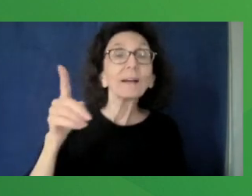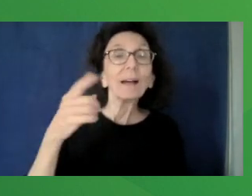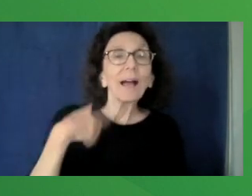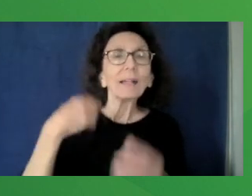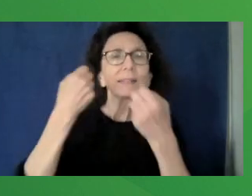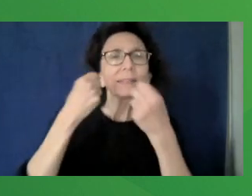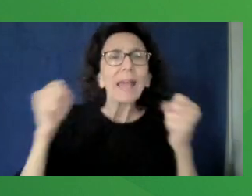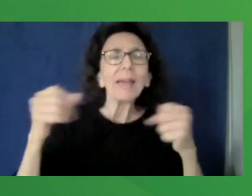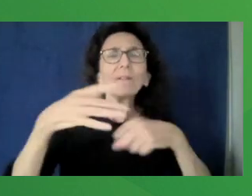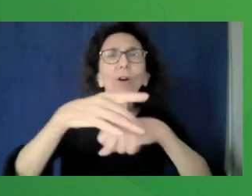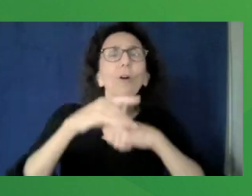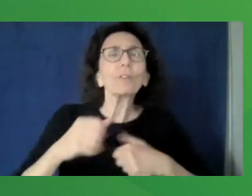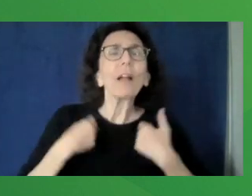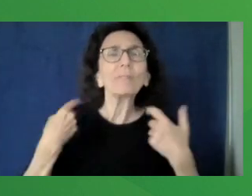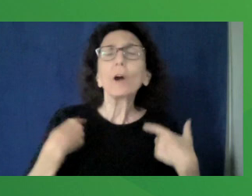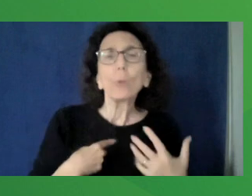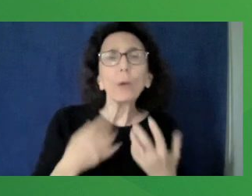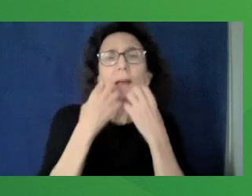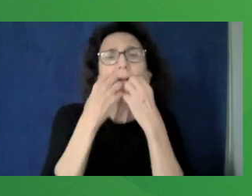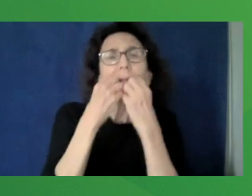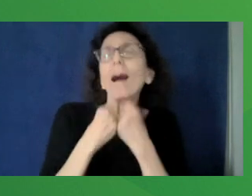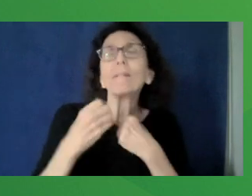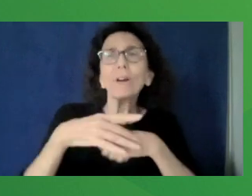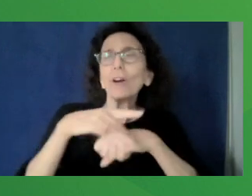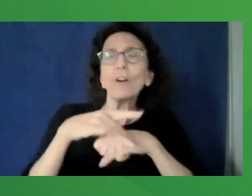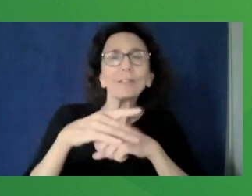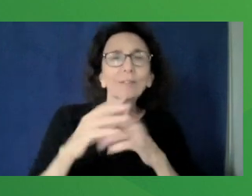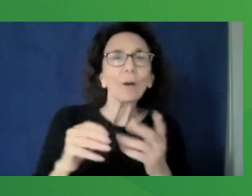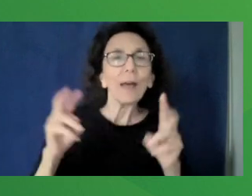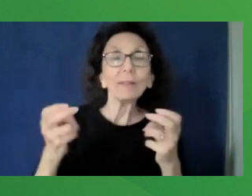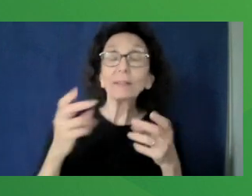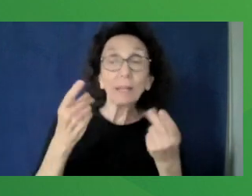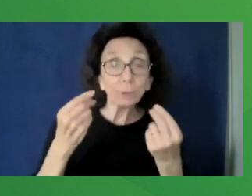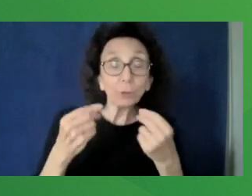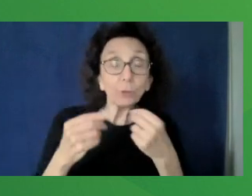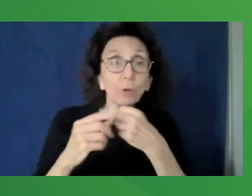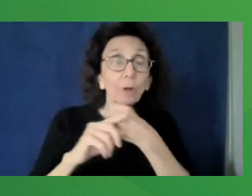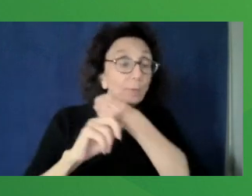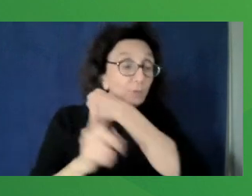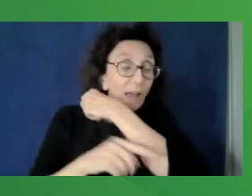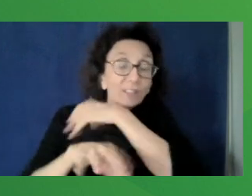We love Earth. They have things like pick up trash, save energy, recycle and plant a tree.